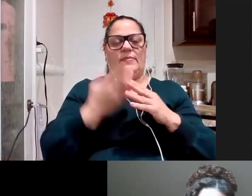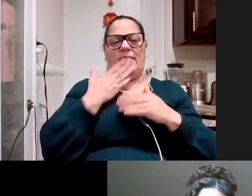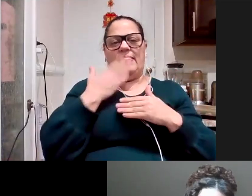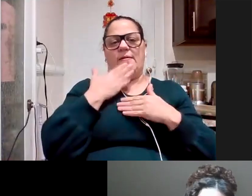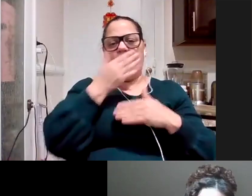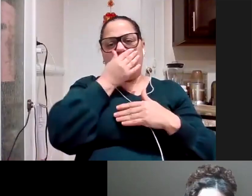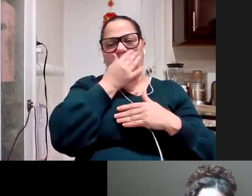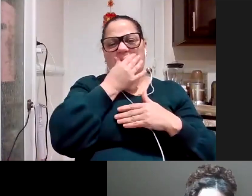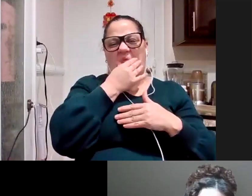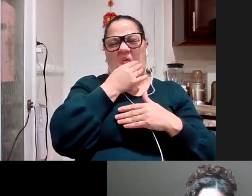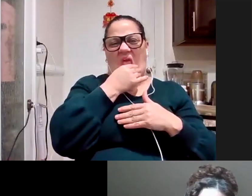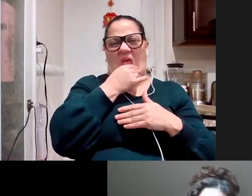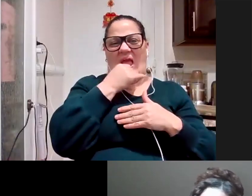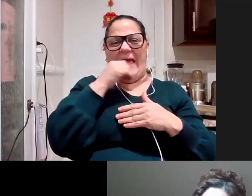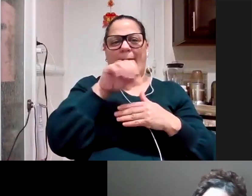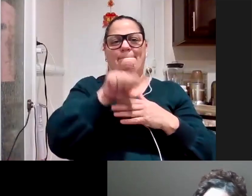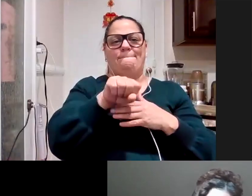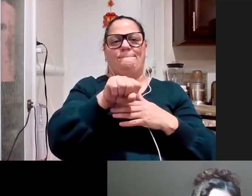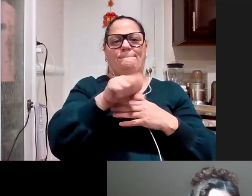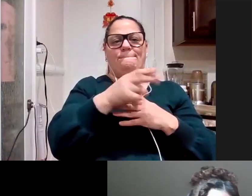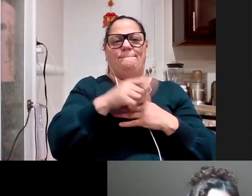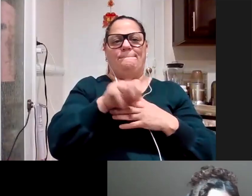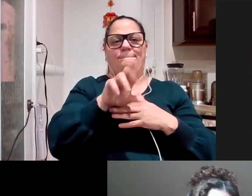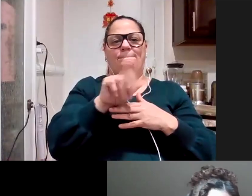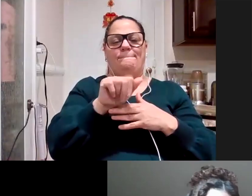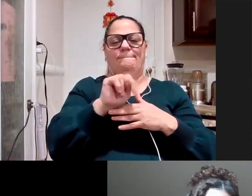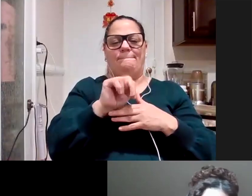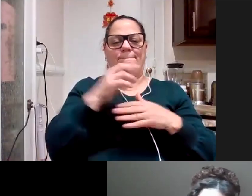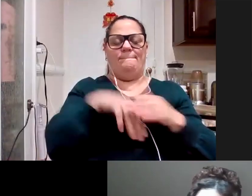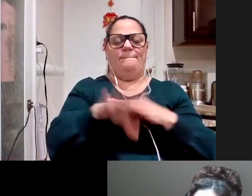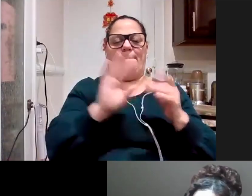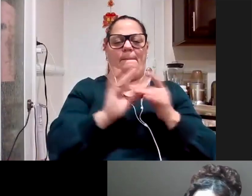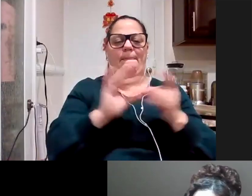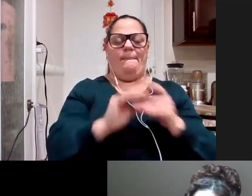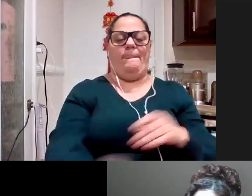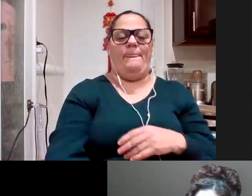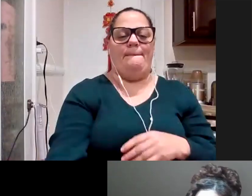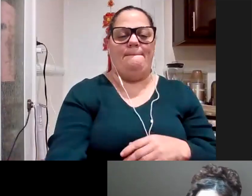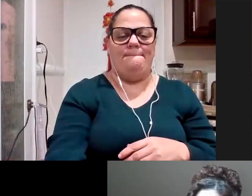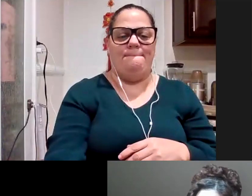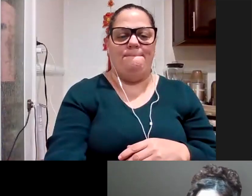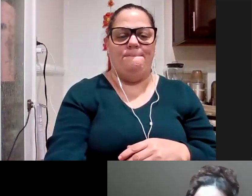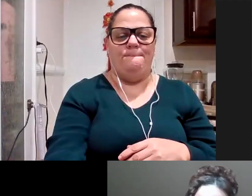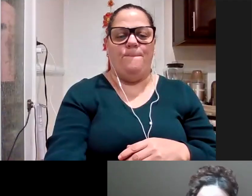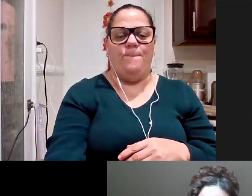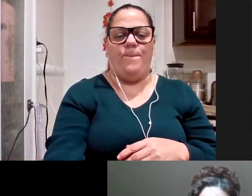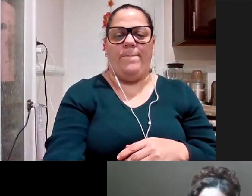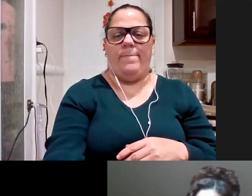[ALICE] Yeah, Sharon Sharon Pennock in the in the chat says, "Let's talk." So, yes, we would like to